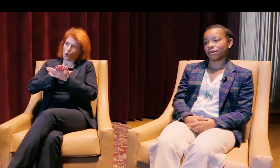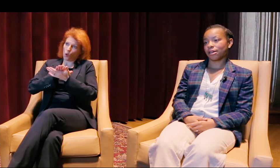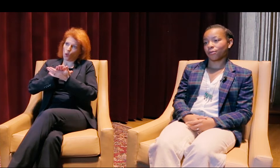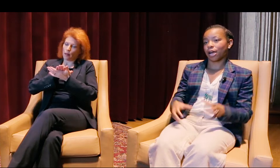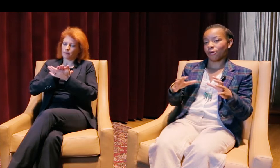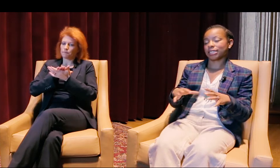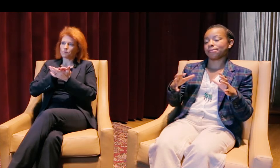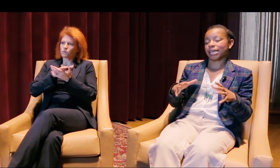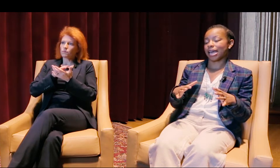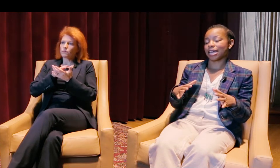going to be in, it's,